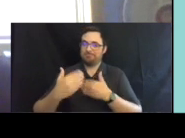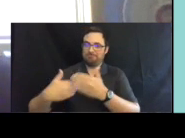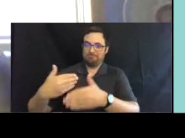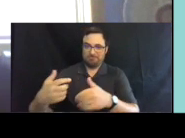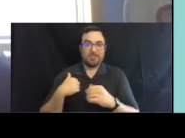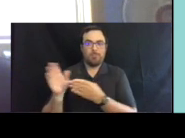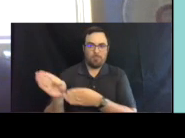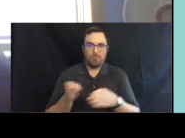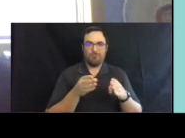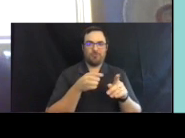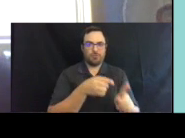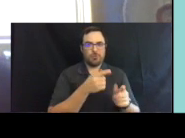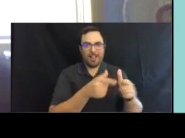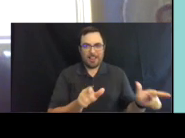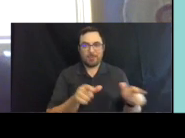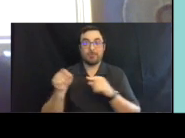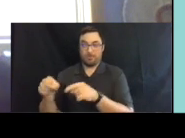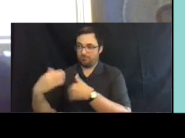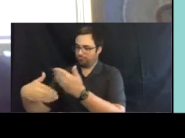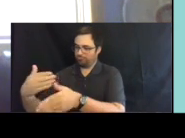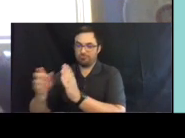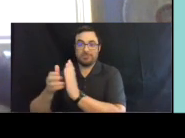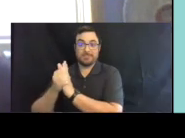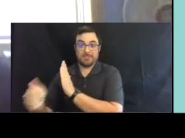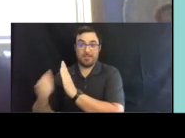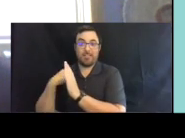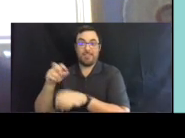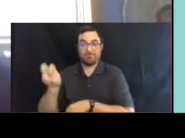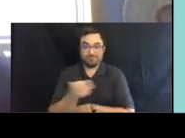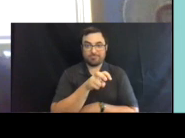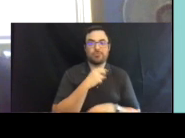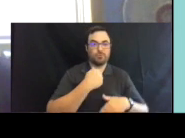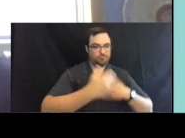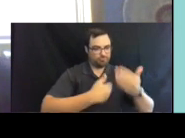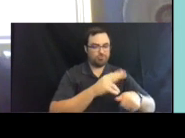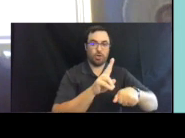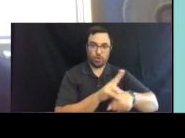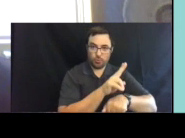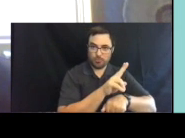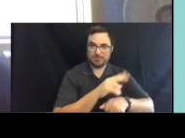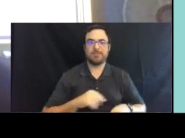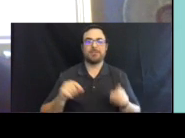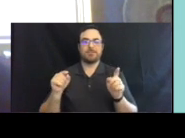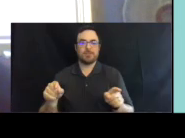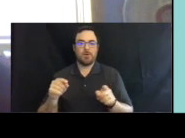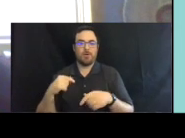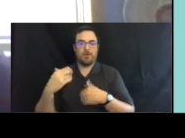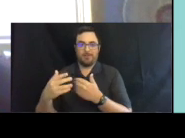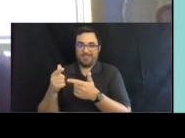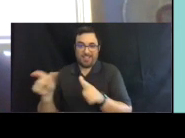putting it into a context or while you're working on your language activity you find that you need to go back down